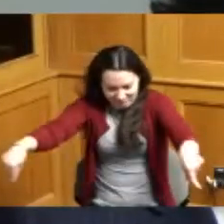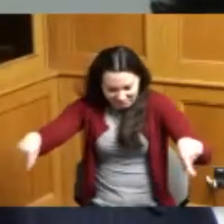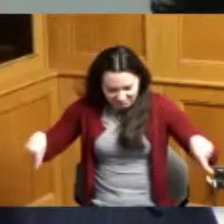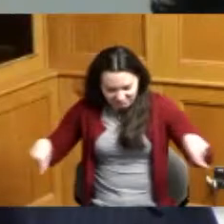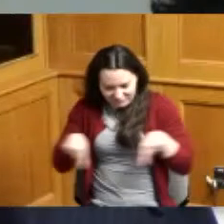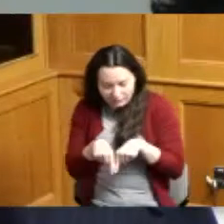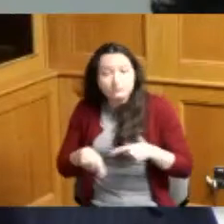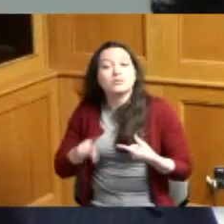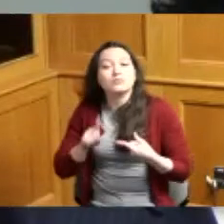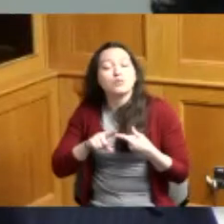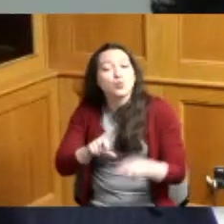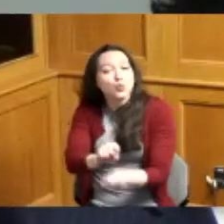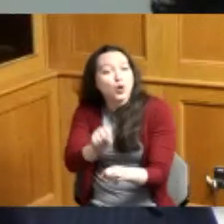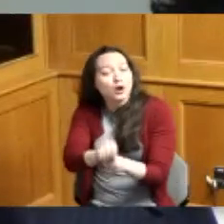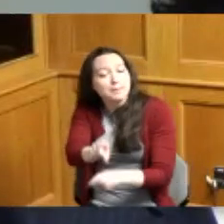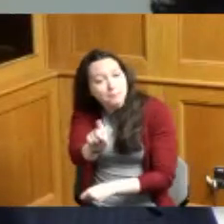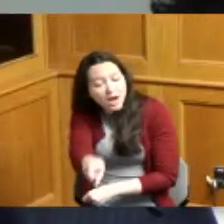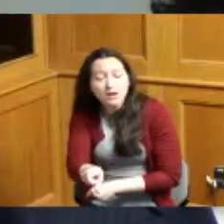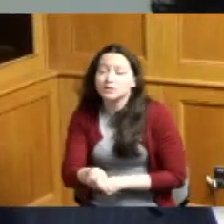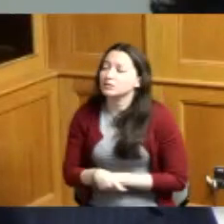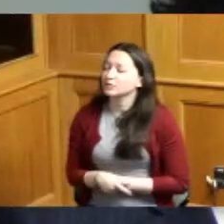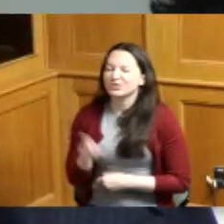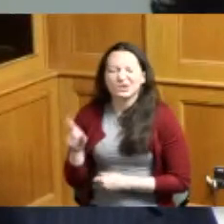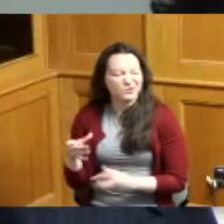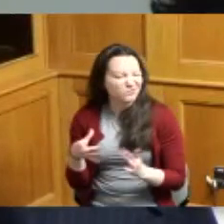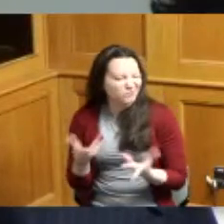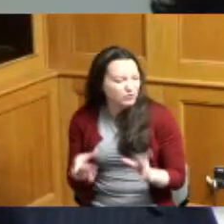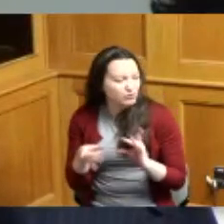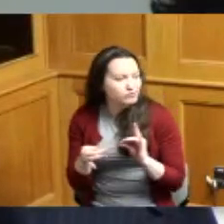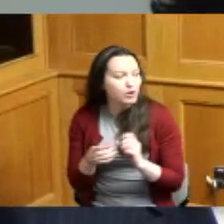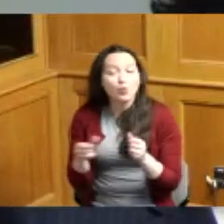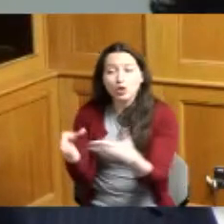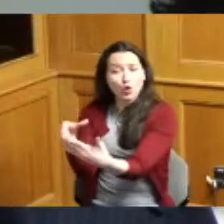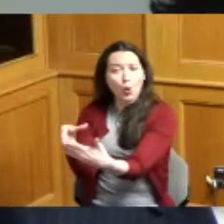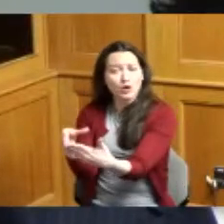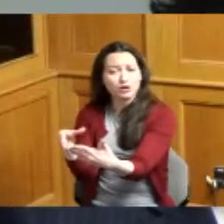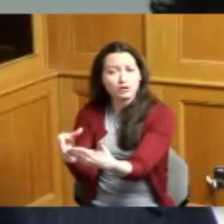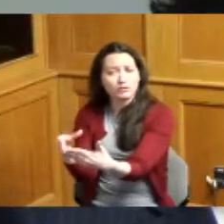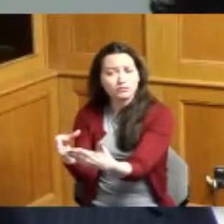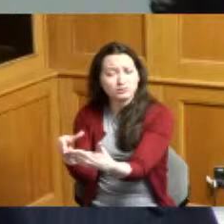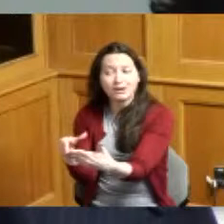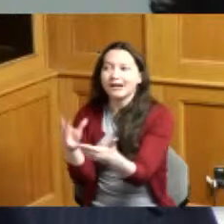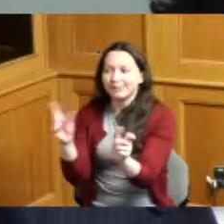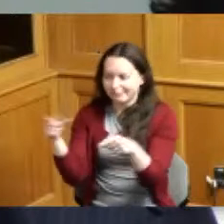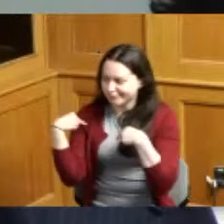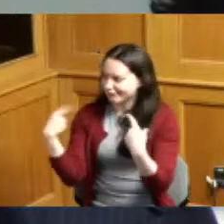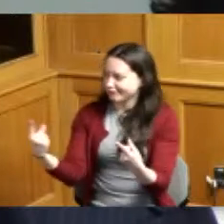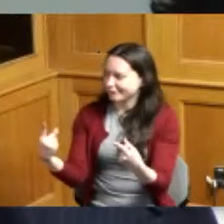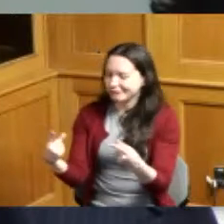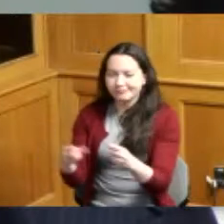also work that has to be done uh as you indicated uh with the corners the way this has been scoped